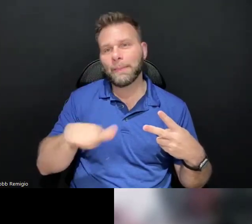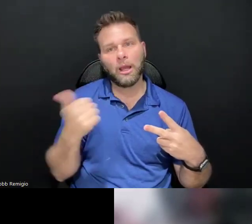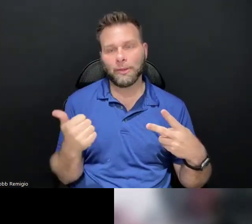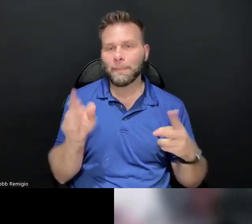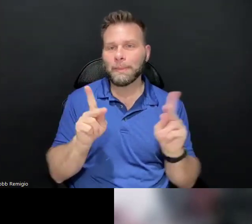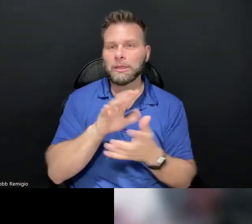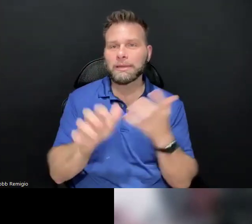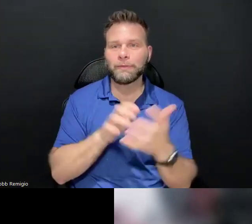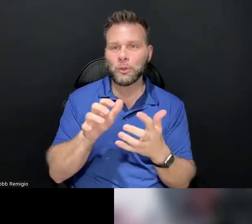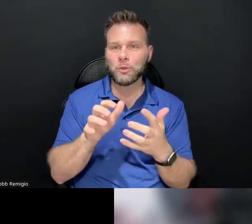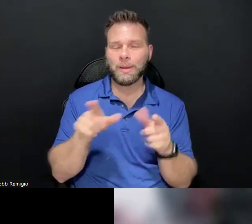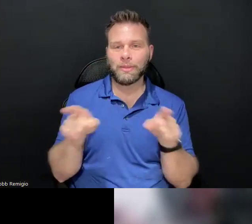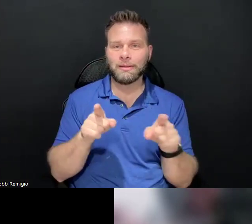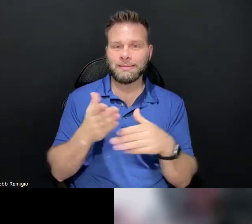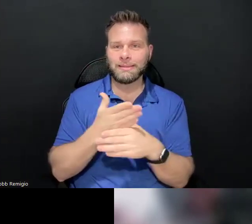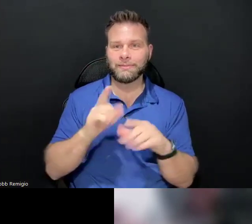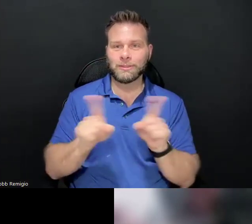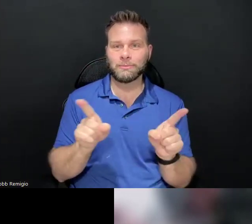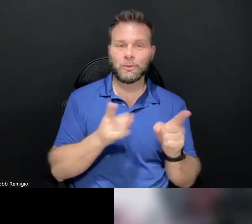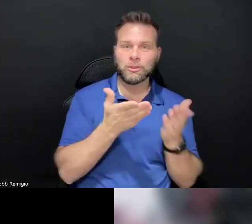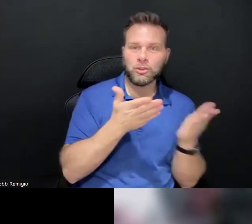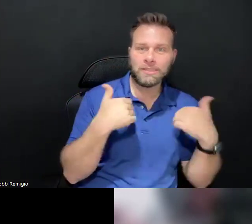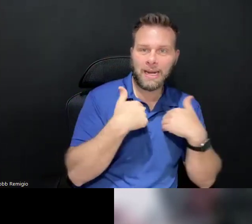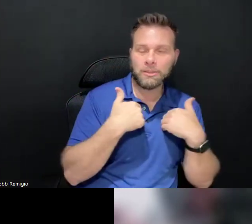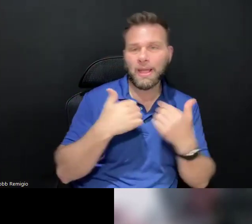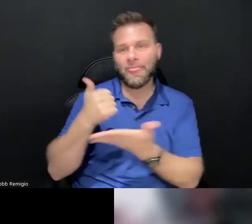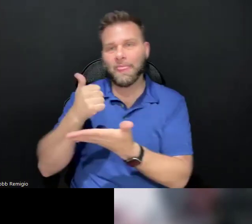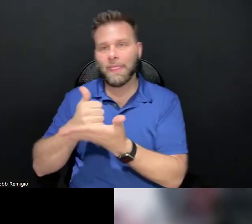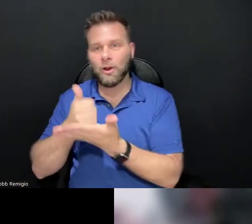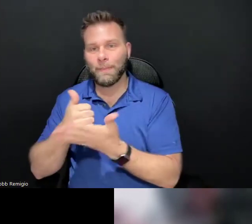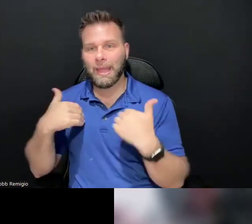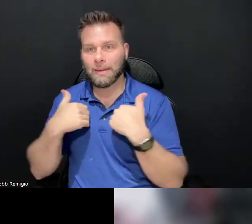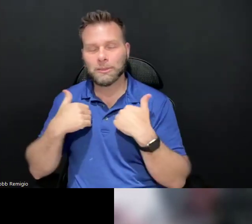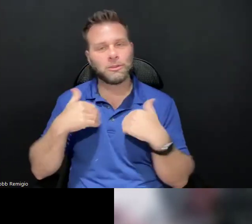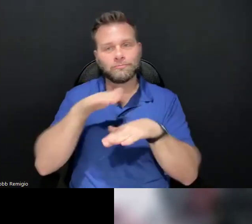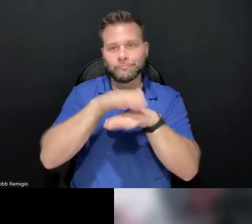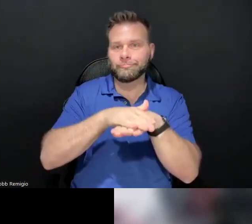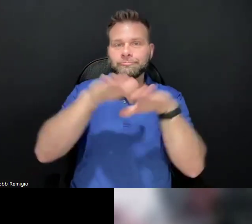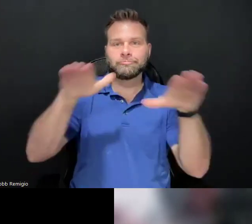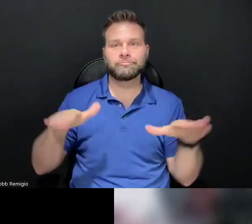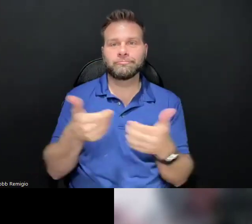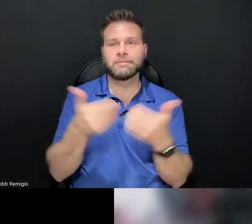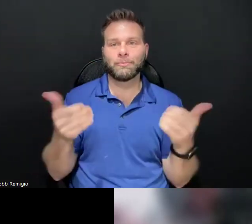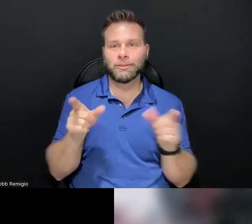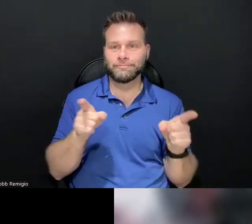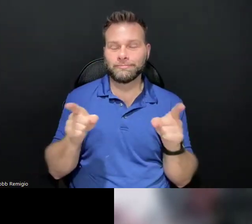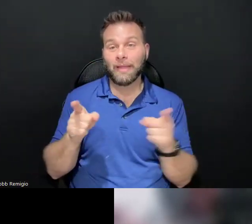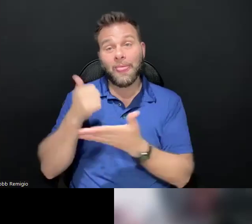tour horse . People are confused between